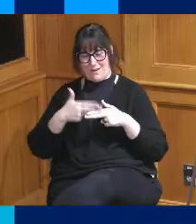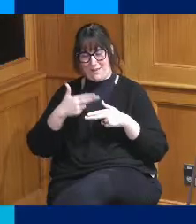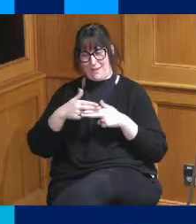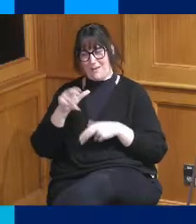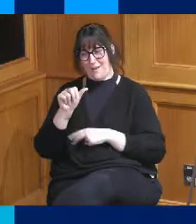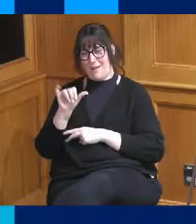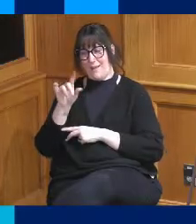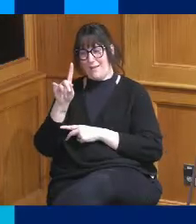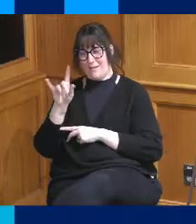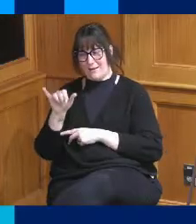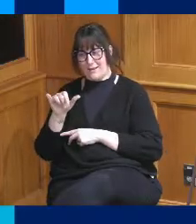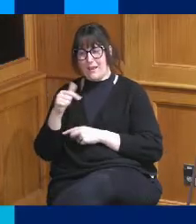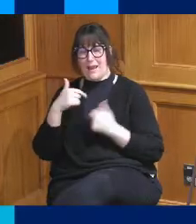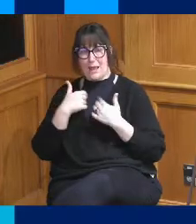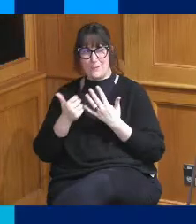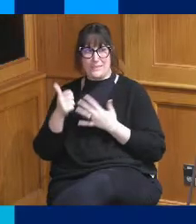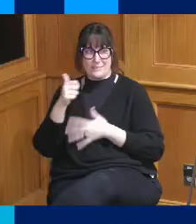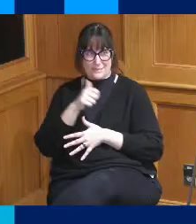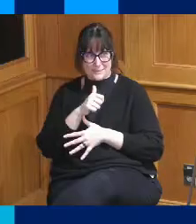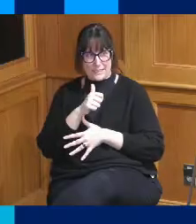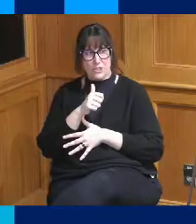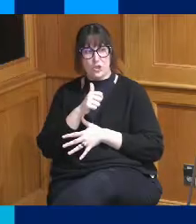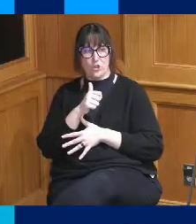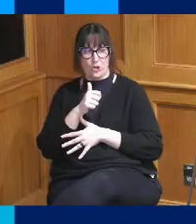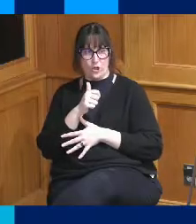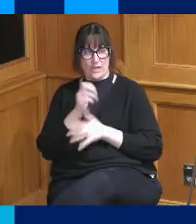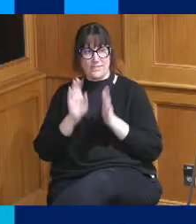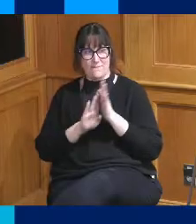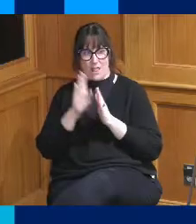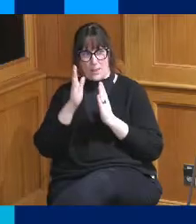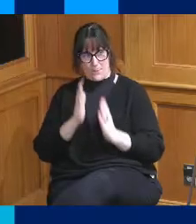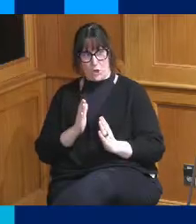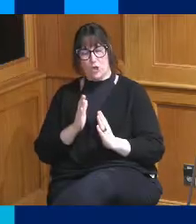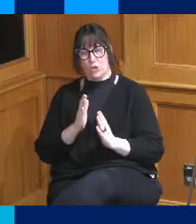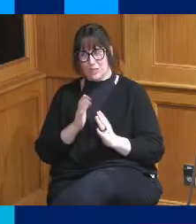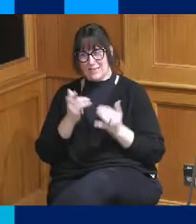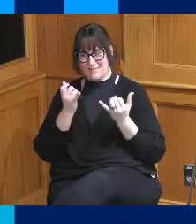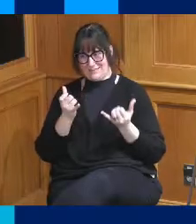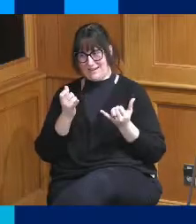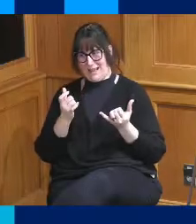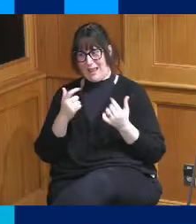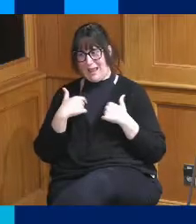manager in the Community Development Division and today I am sharing the home ARP Supportive